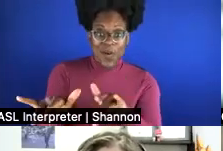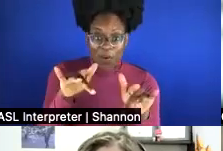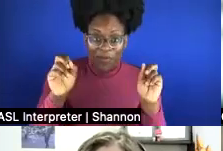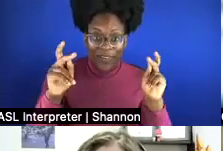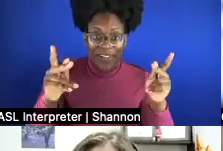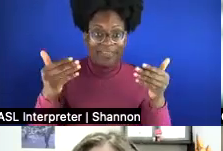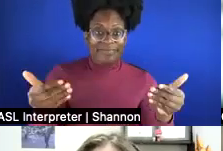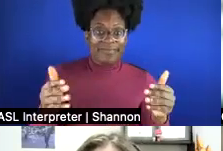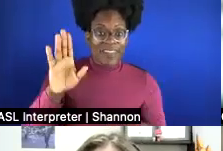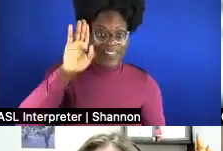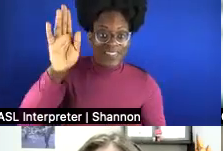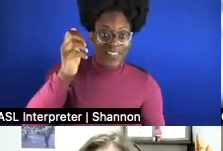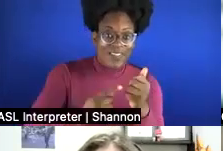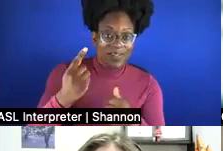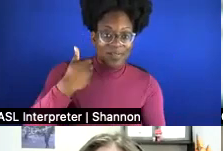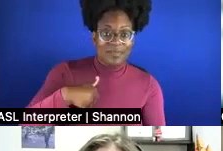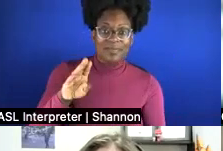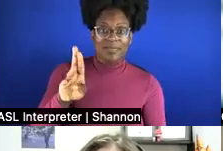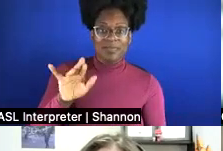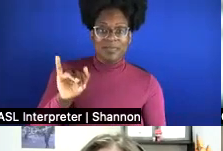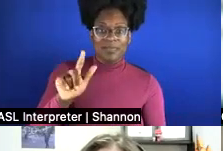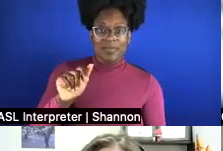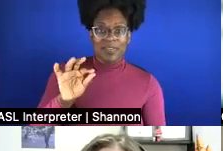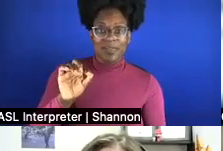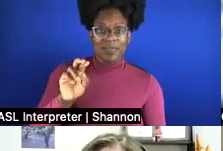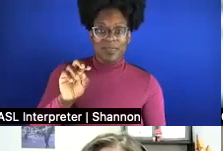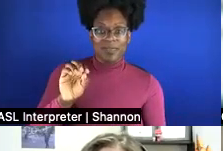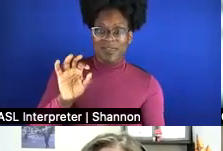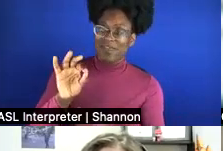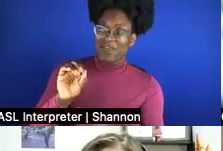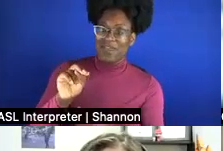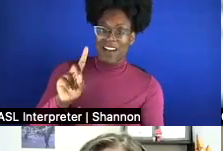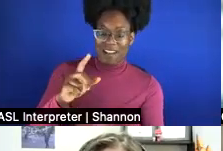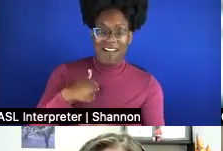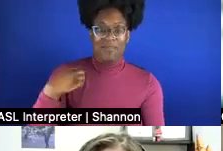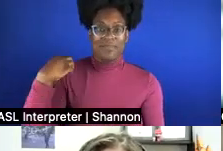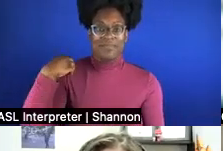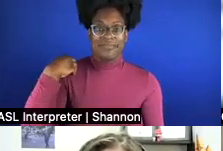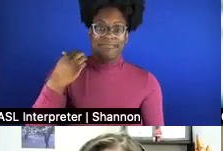My name is Bri Lafond, and I'm the chair of OWCA's Virtual Events Committee. Welcome to today's